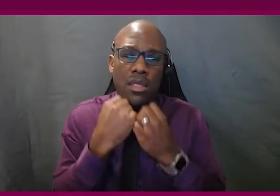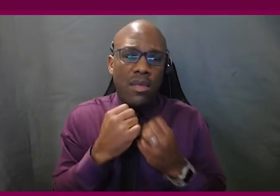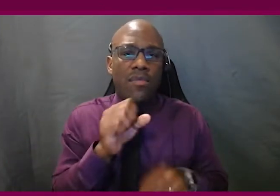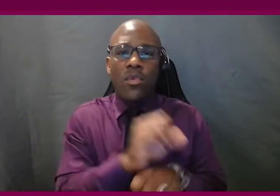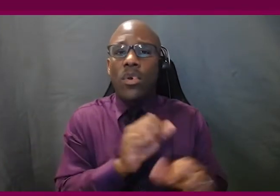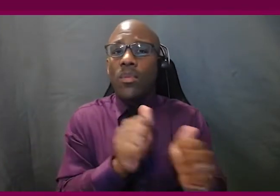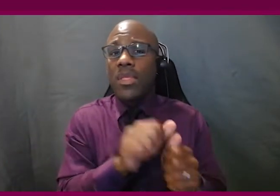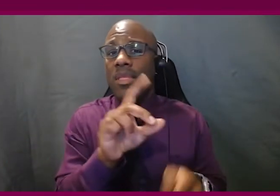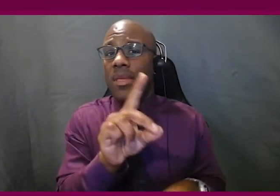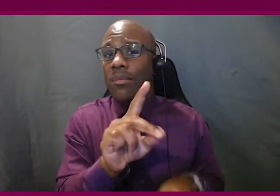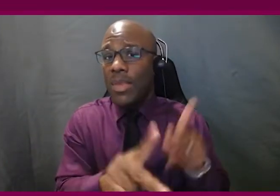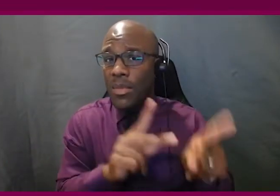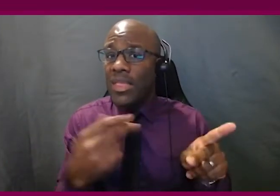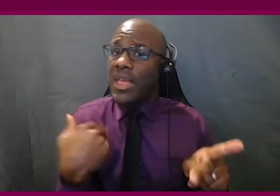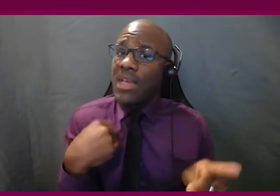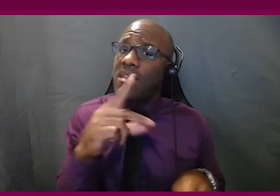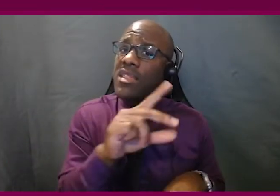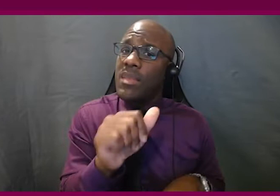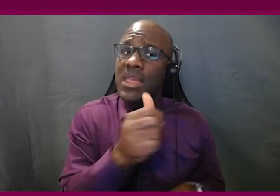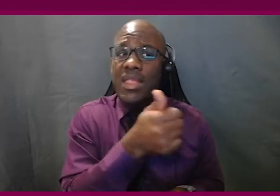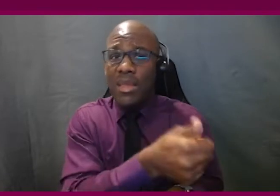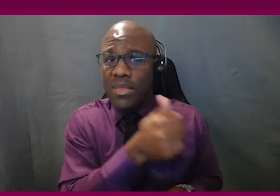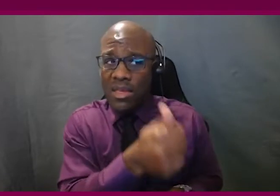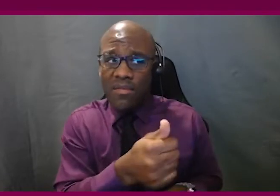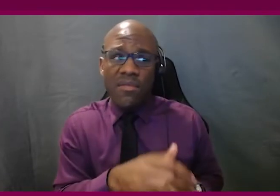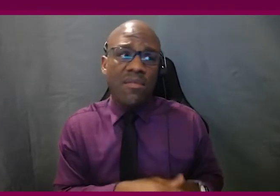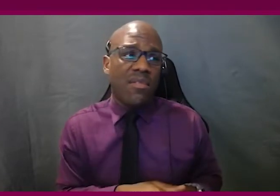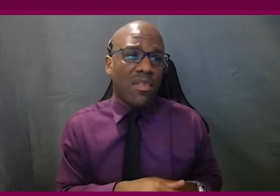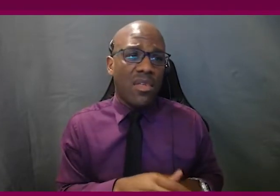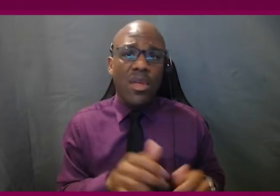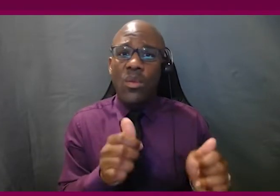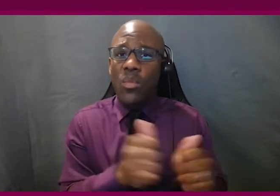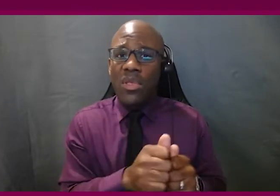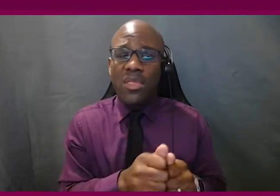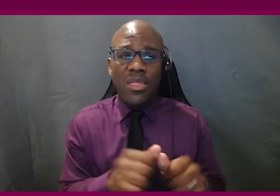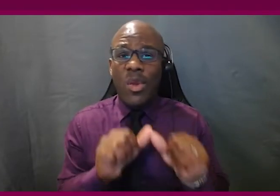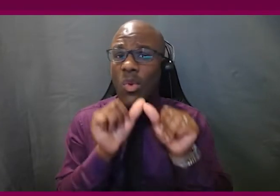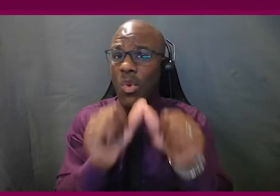I love to work with people that have disabilities themselves, whether that's through things